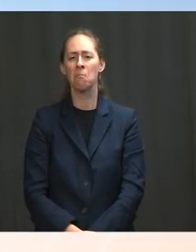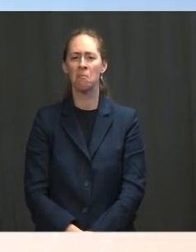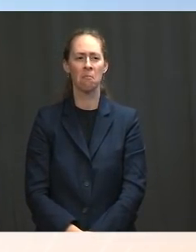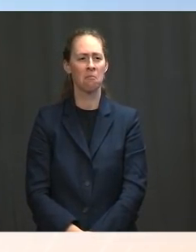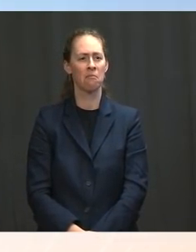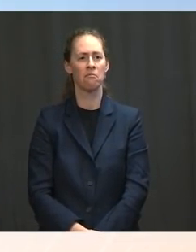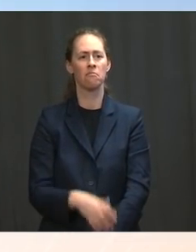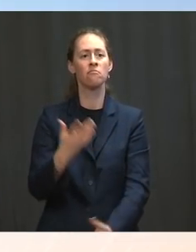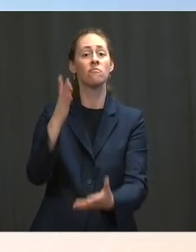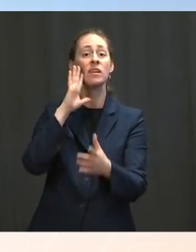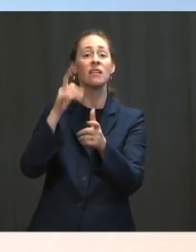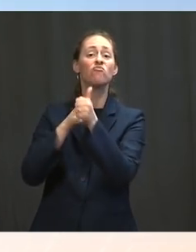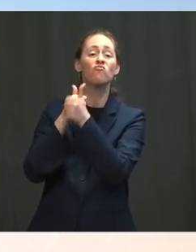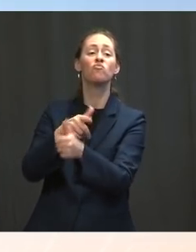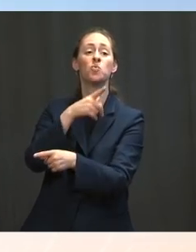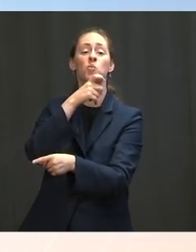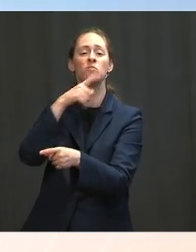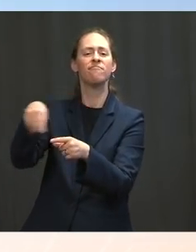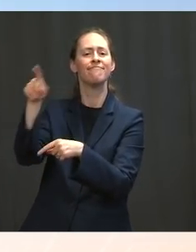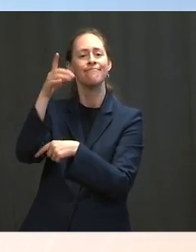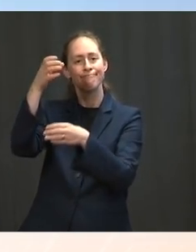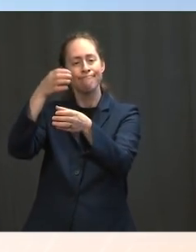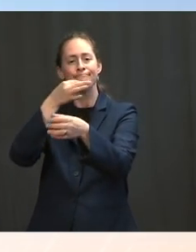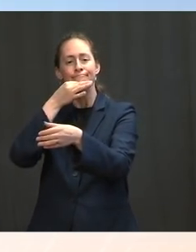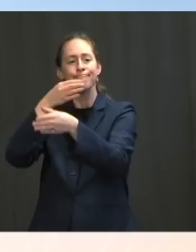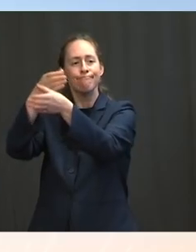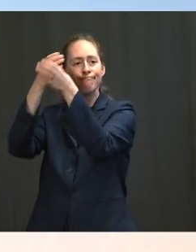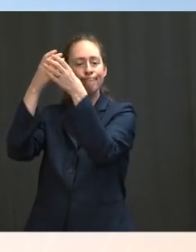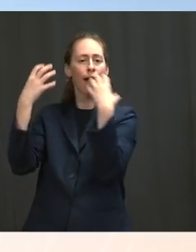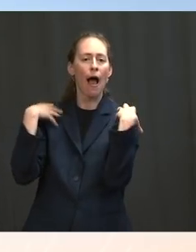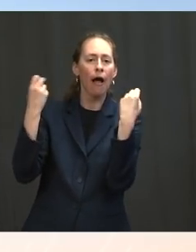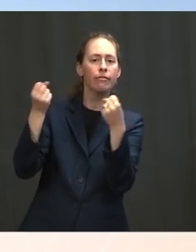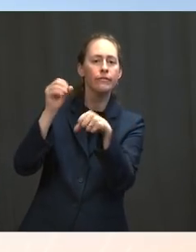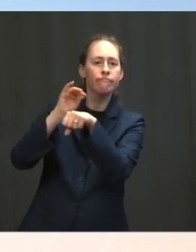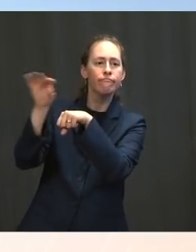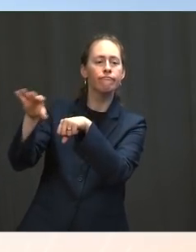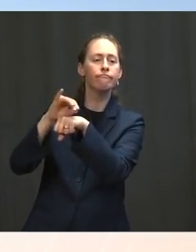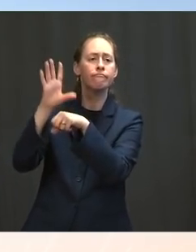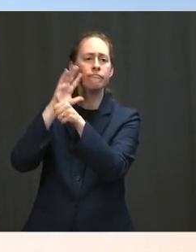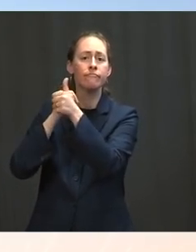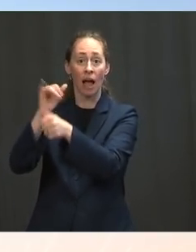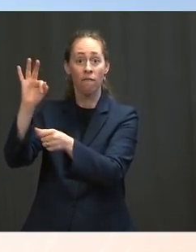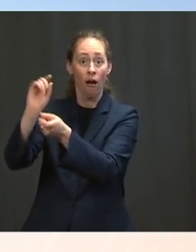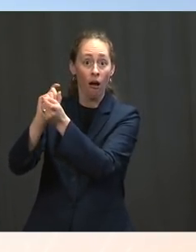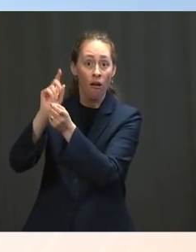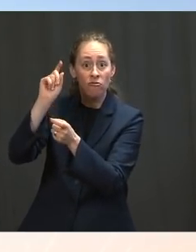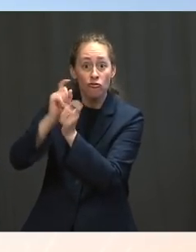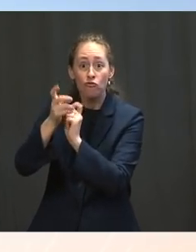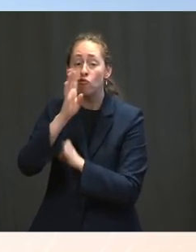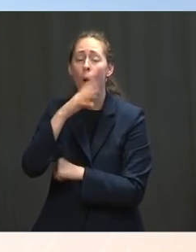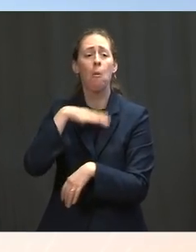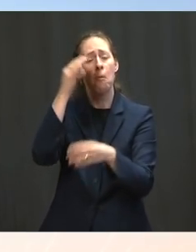and medical experts if there -- if any of those should change in the future. Go ahead. The Press: Jen, -- Ms. Psaki: Sorry, Jacqui. I'll come back to you.